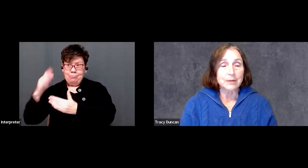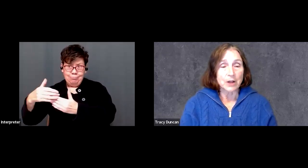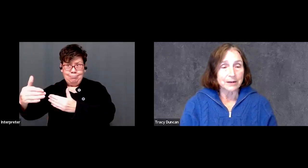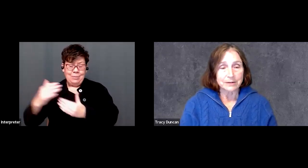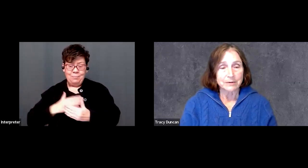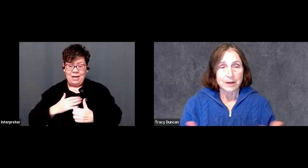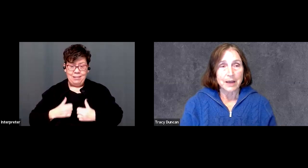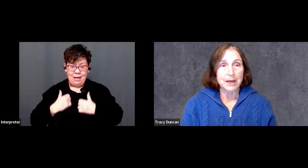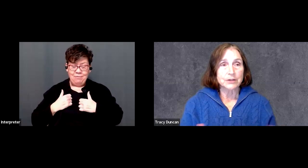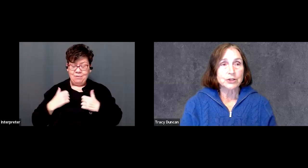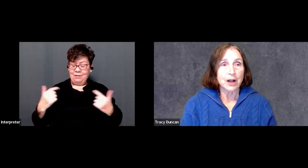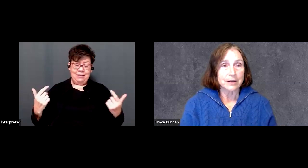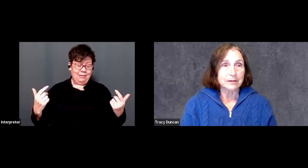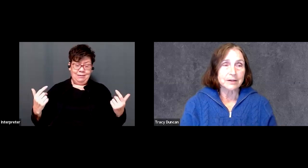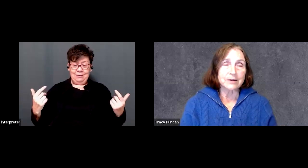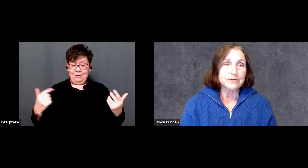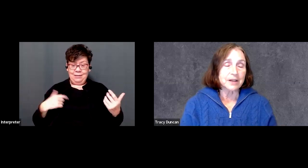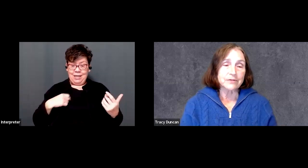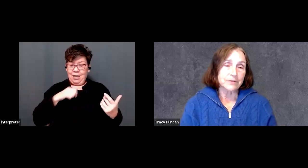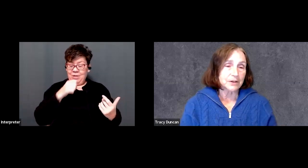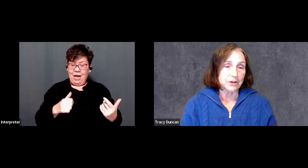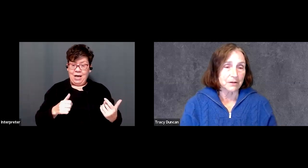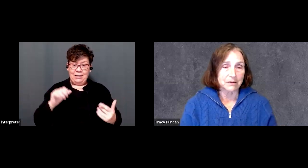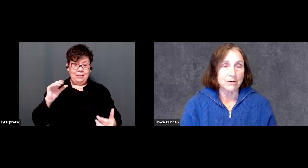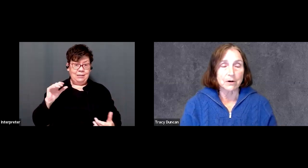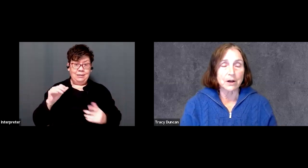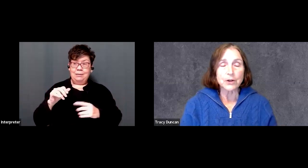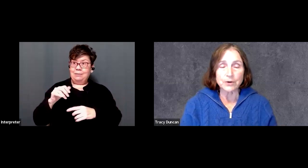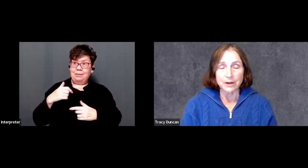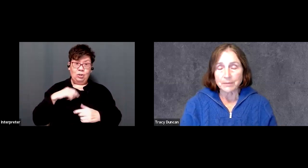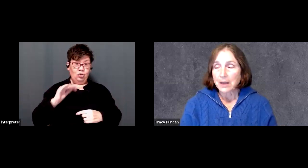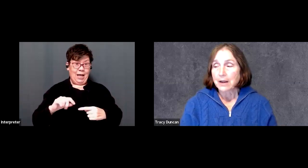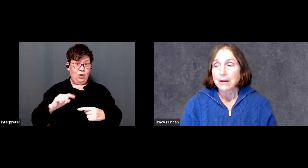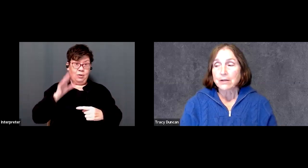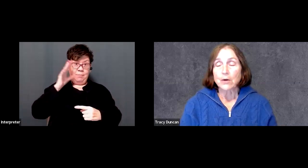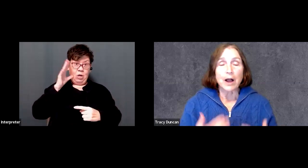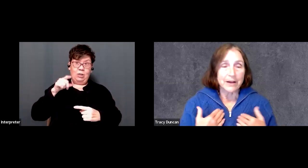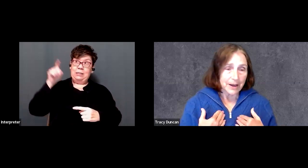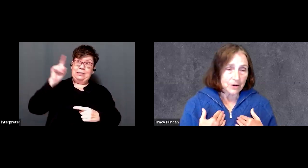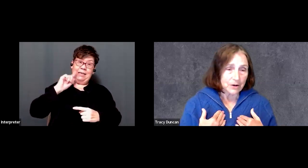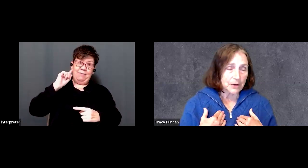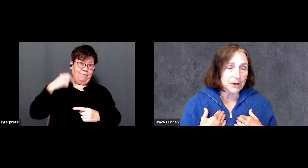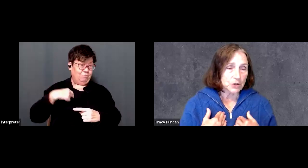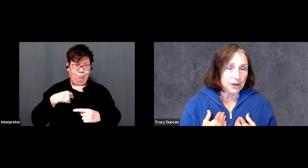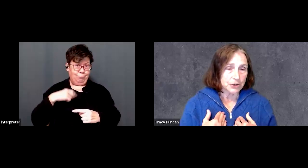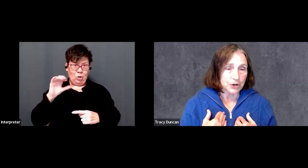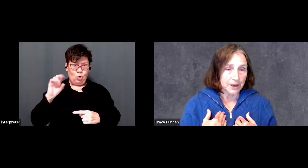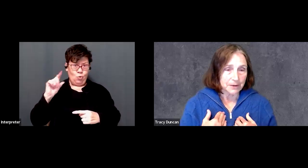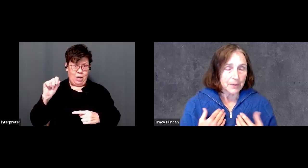I am not a child of Deaf adults, or a CODA, so I've had a language learning journey.